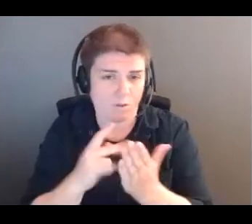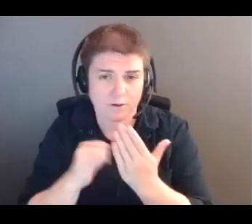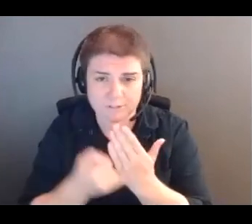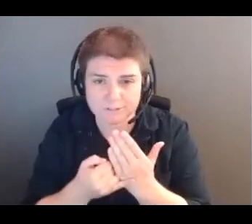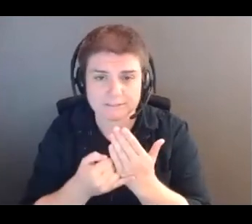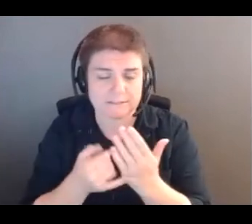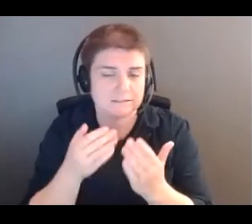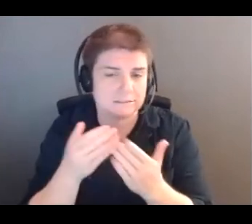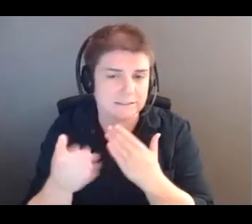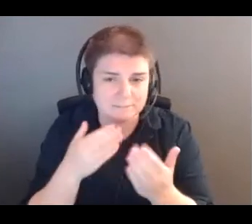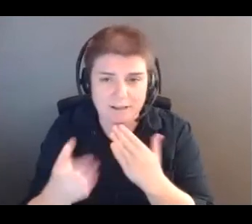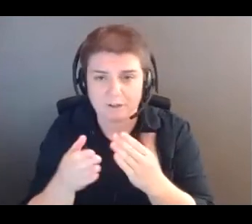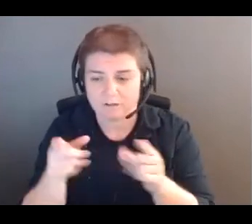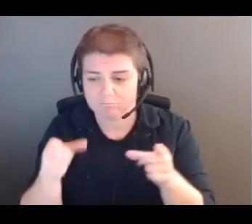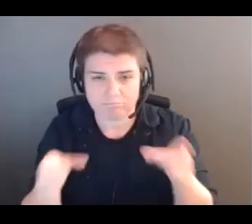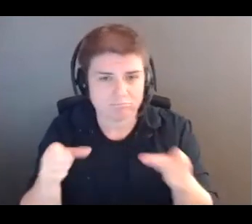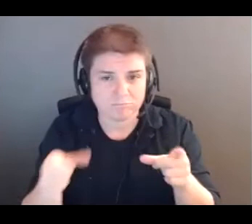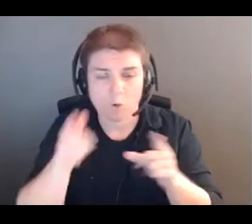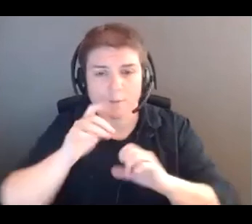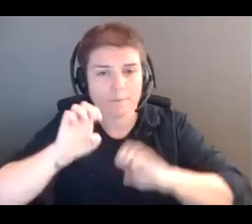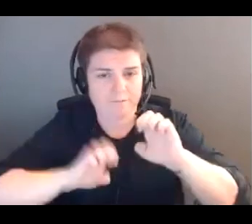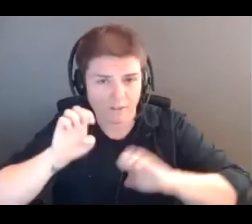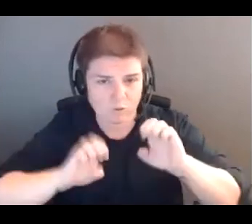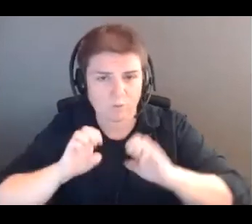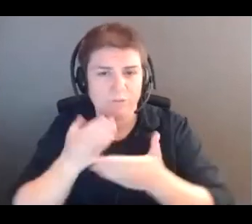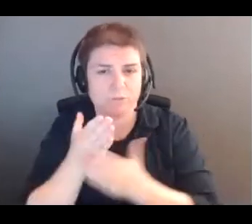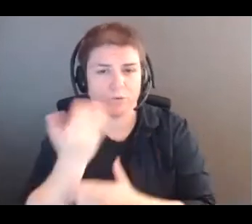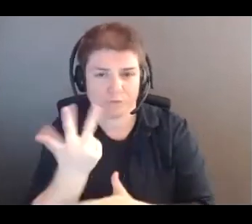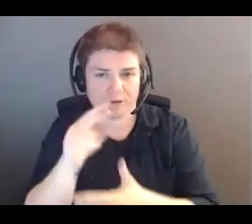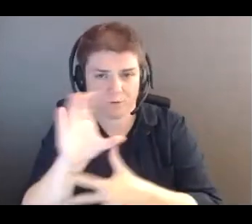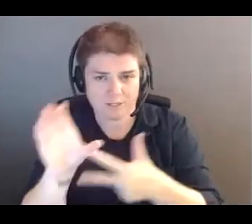of stream will be evaluated and funded based on the three criteria of artistic impact,